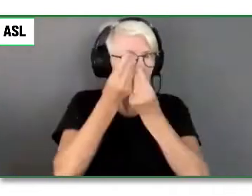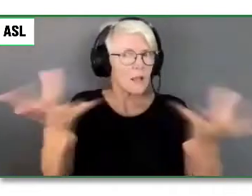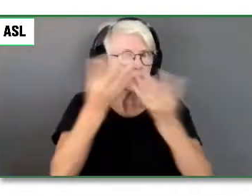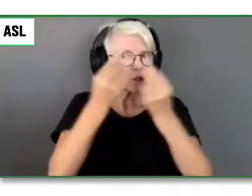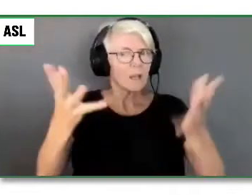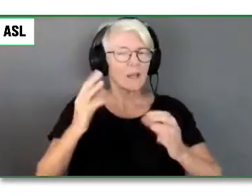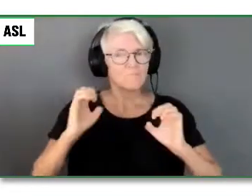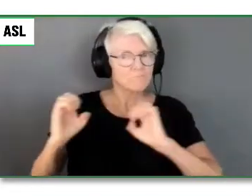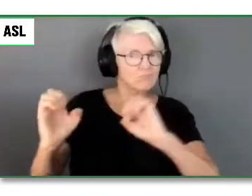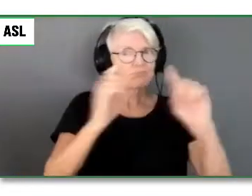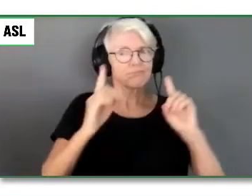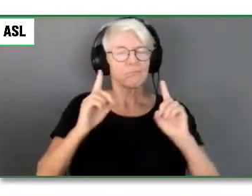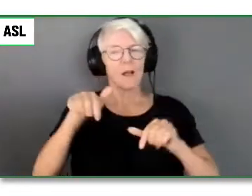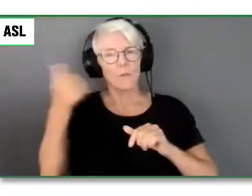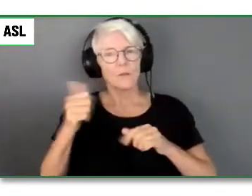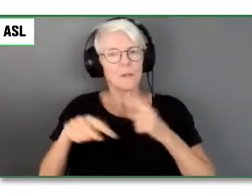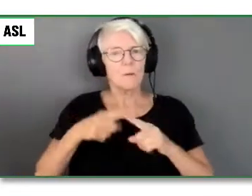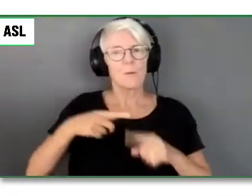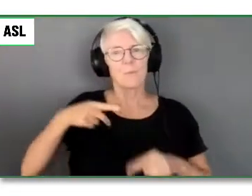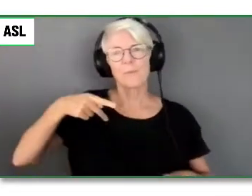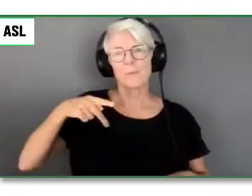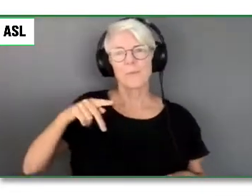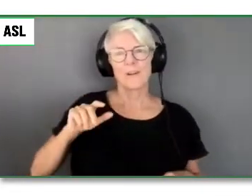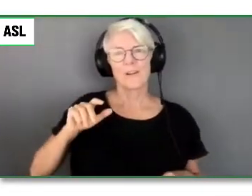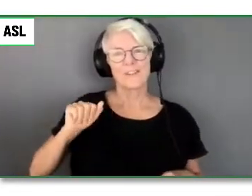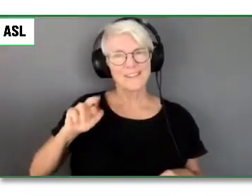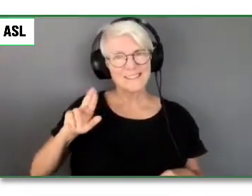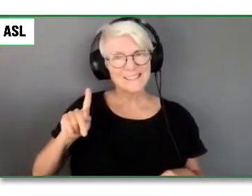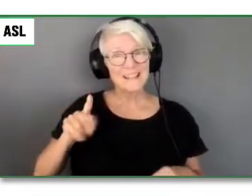to parks and nature. She is currently pursuing a Bachelor of Arts in Social